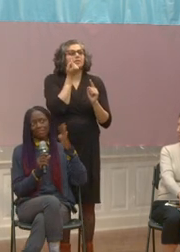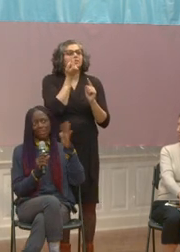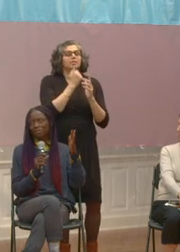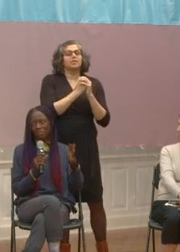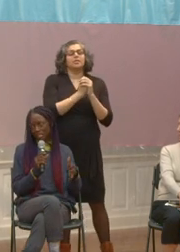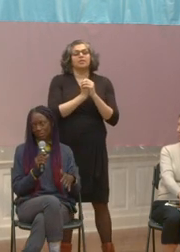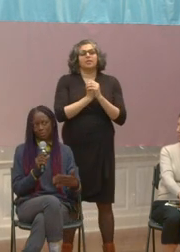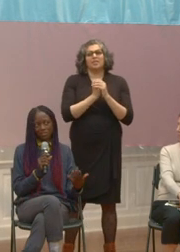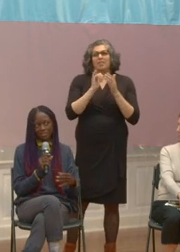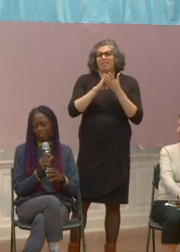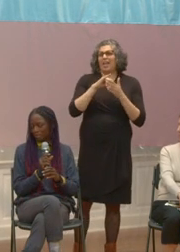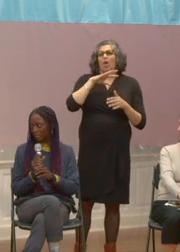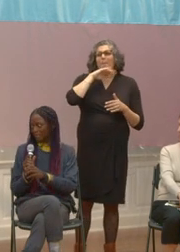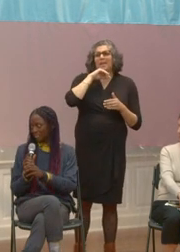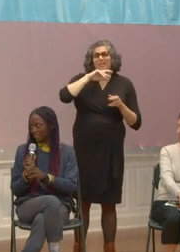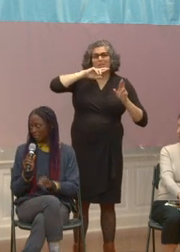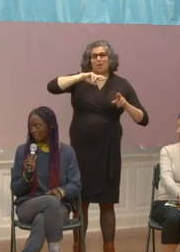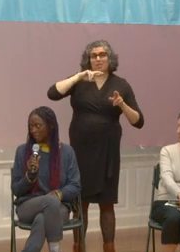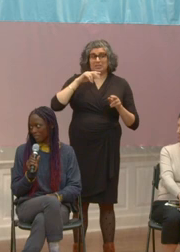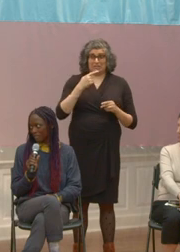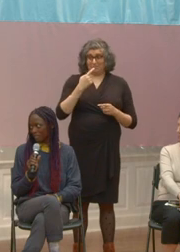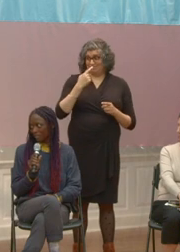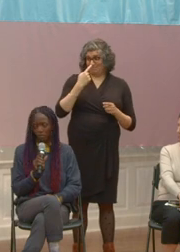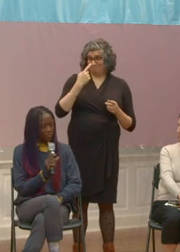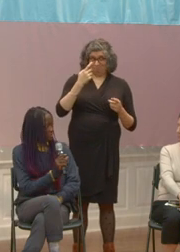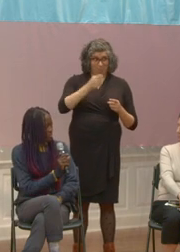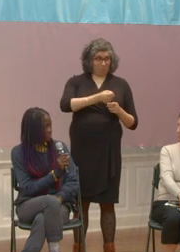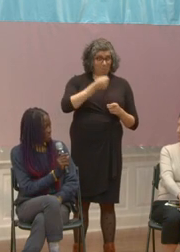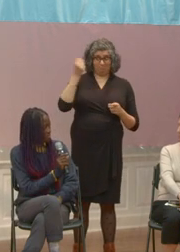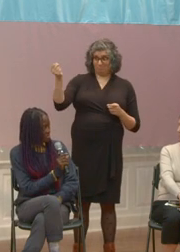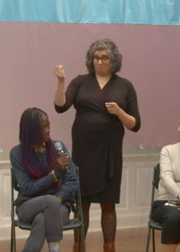that at the time of messy response, I'd love to pass it to someone else who might have something more specific to say.